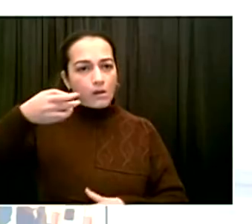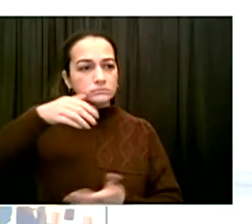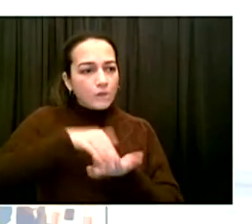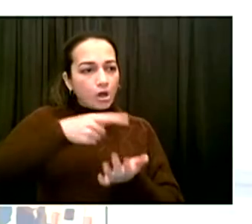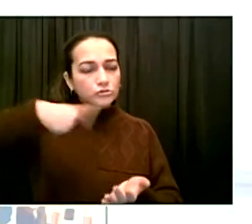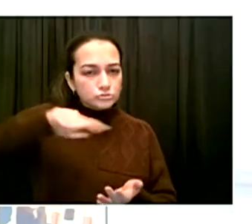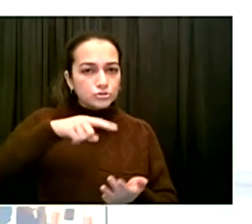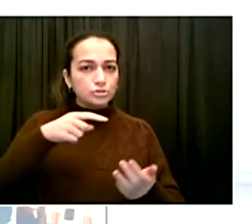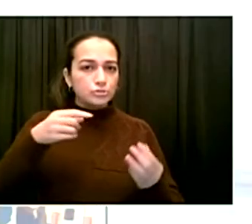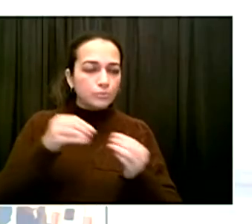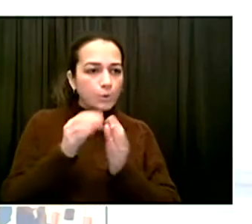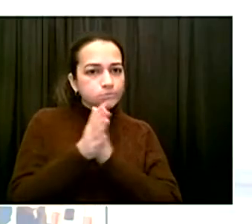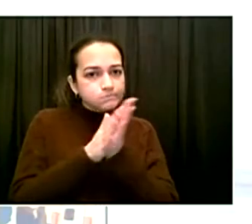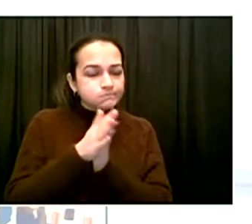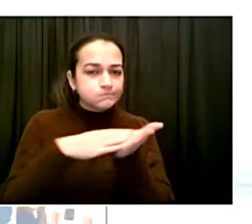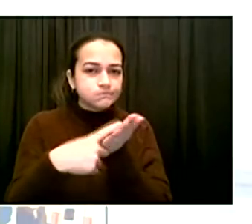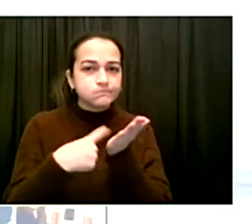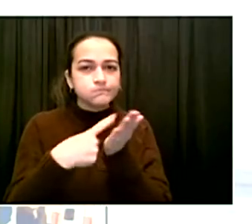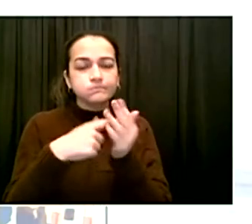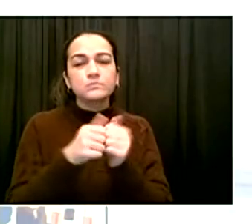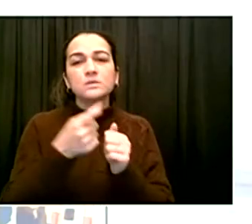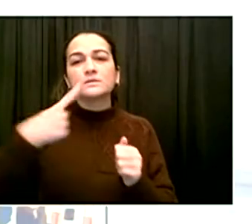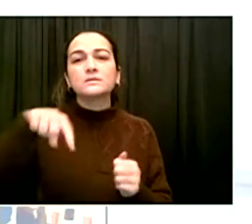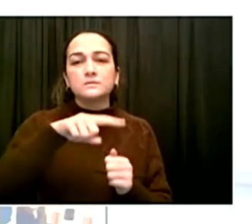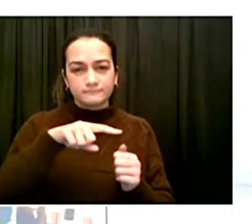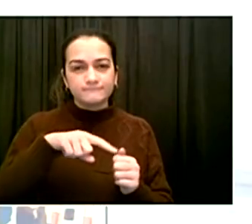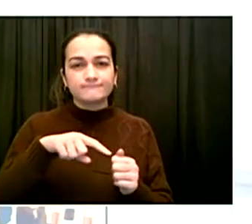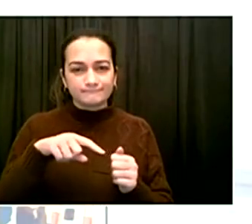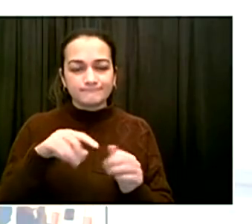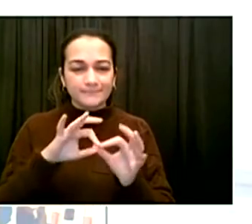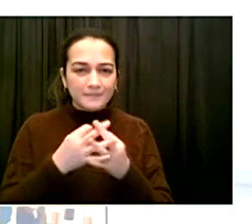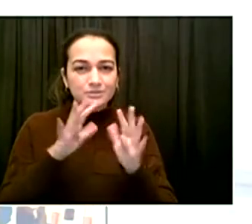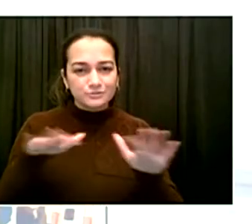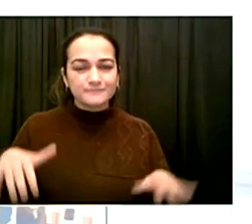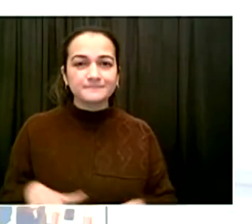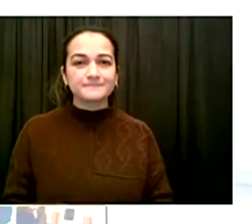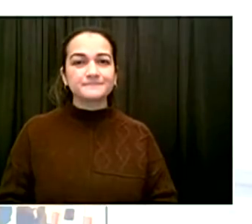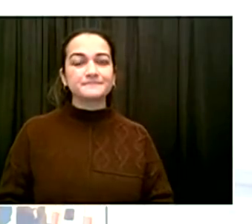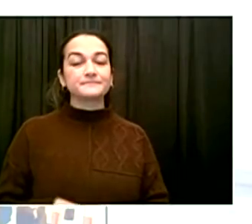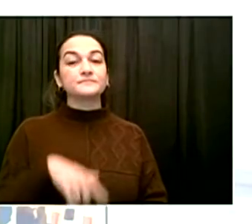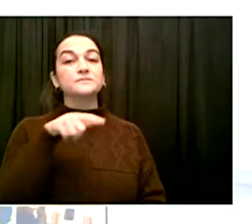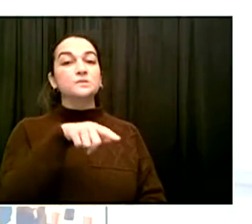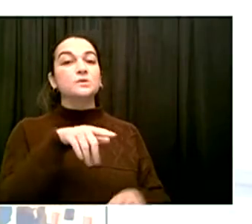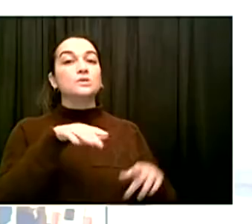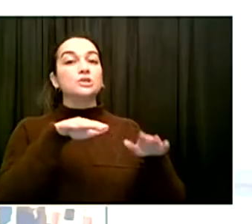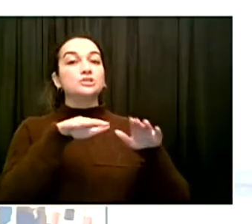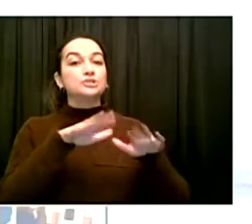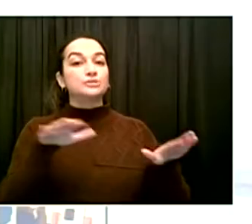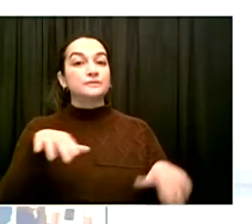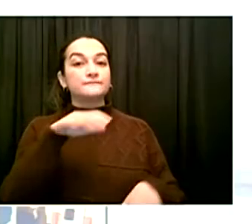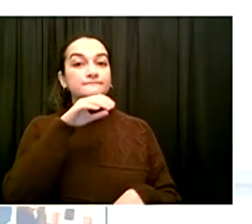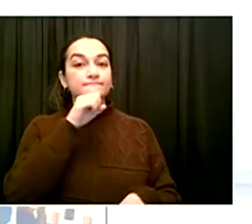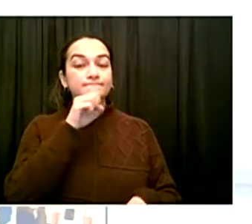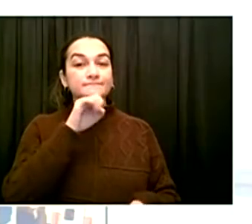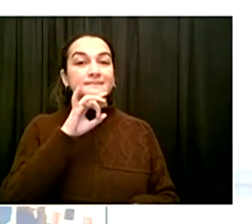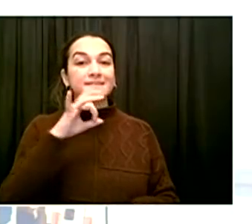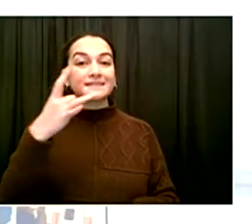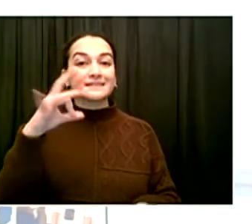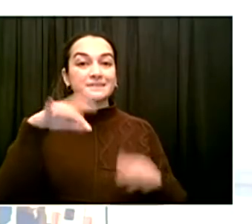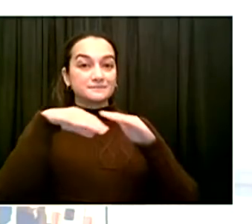AND WHILE OVER 600,000 CHILDREN UNDER 18 HAVE RECEIVED AT LEAST ONE DOSE, WE KNOW THERE IS MORE WORK TO BE DONE.